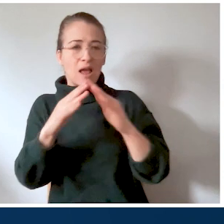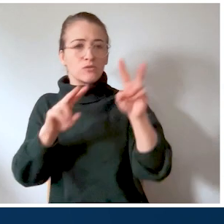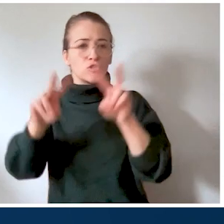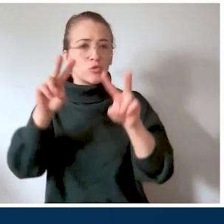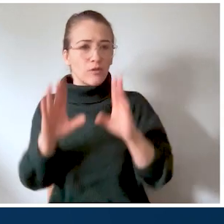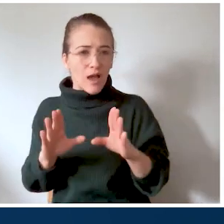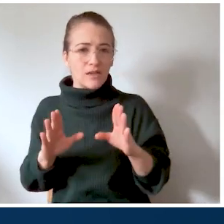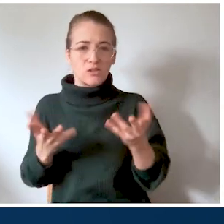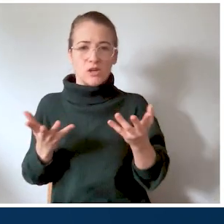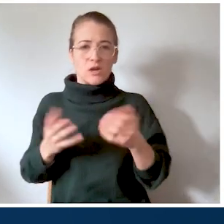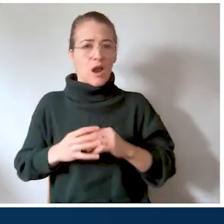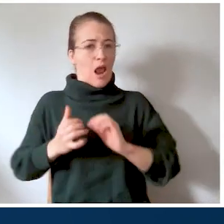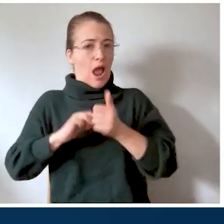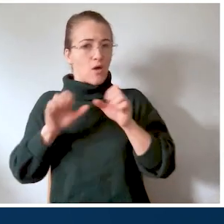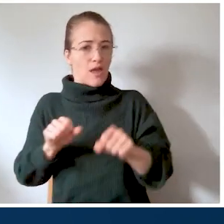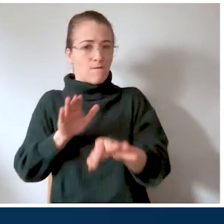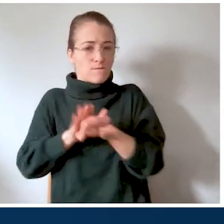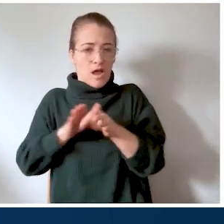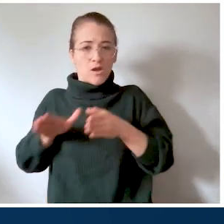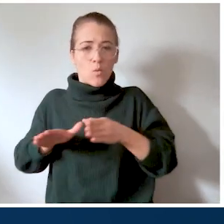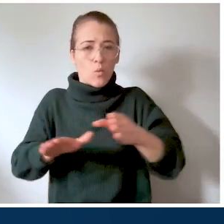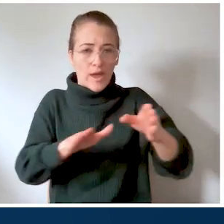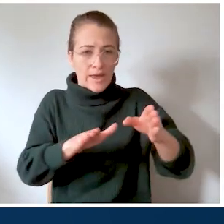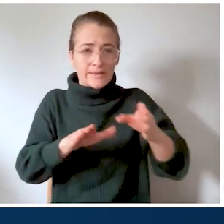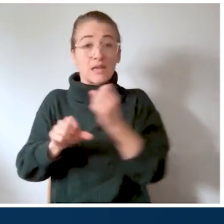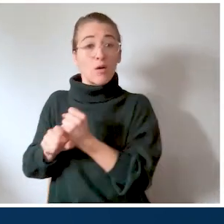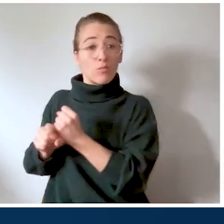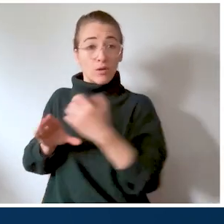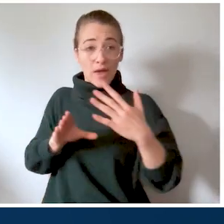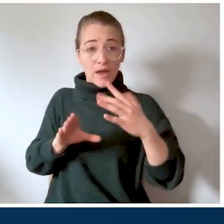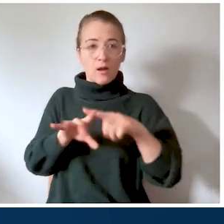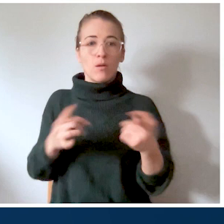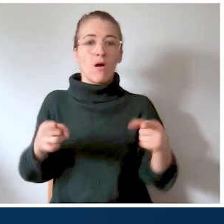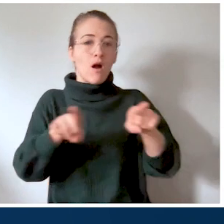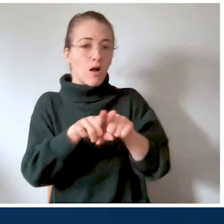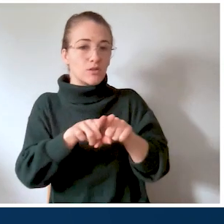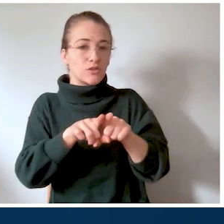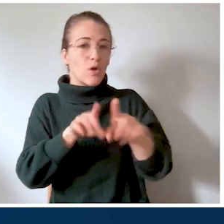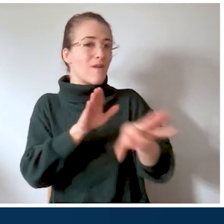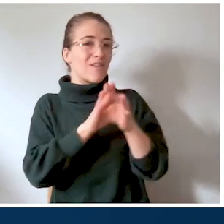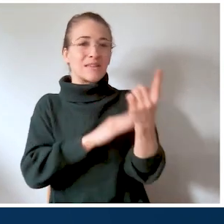How can we find ways to not only be prepared but also find someone that can help?